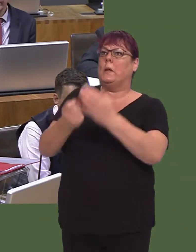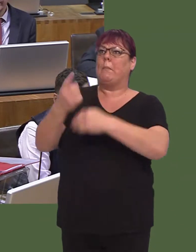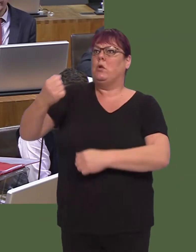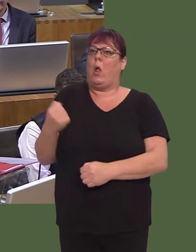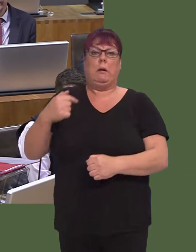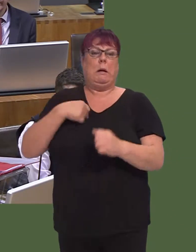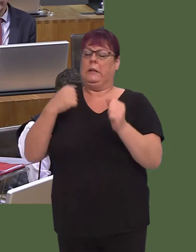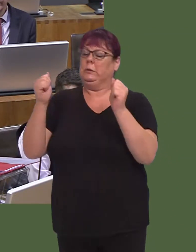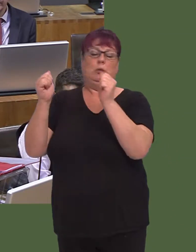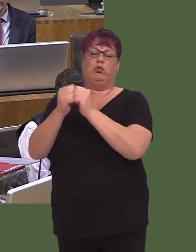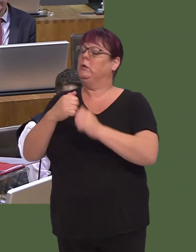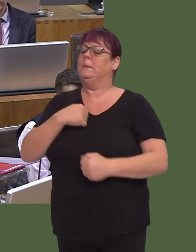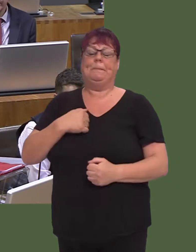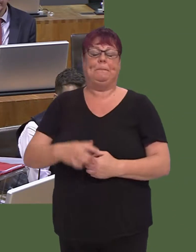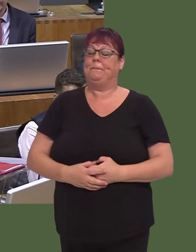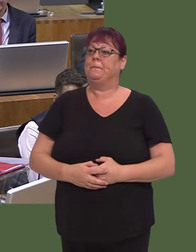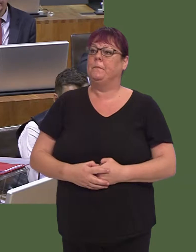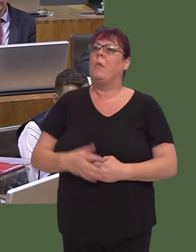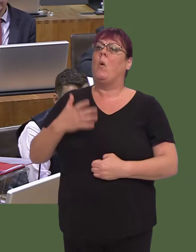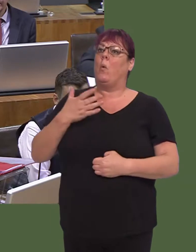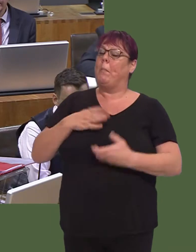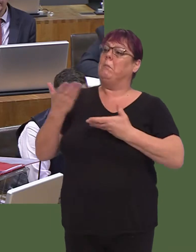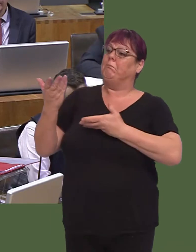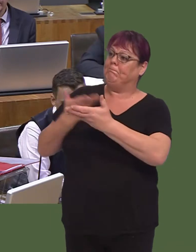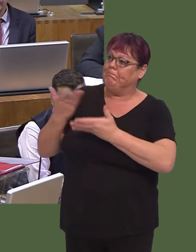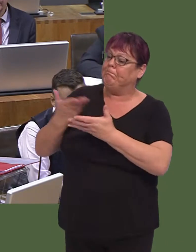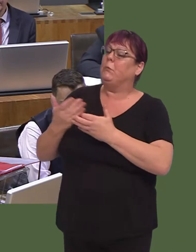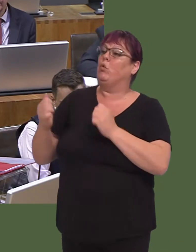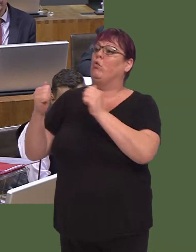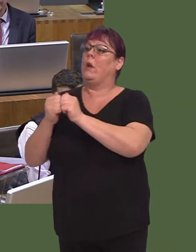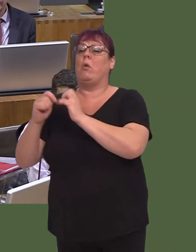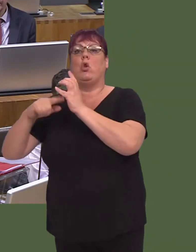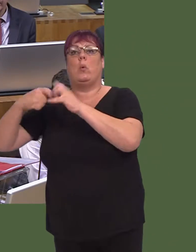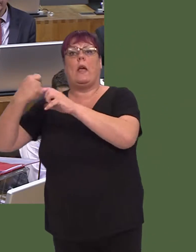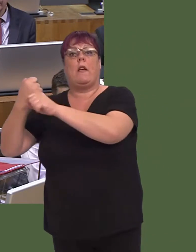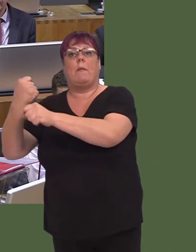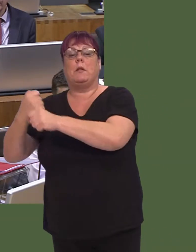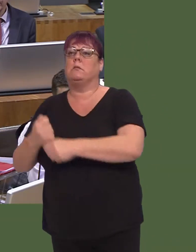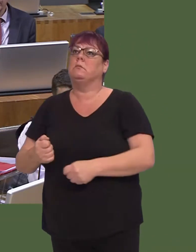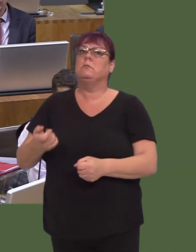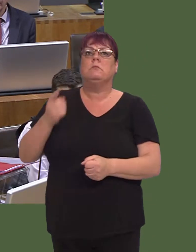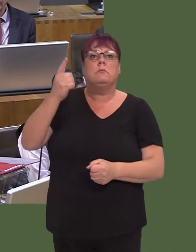No, I don't agree with what Scotland has done. We have come to terms with the UK Government. We expect those terms to be kept.